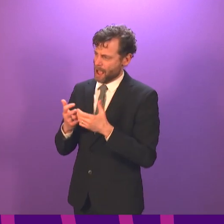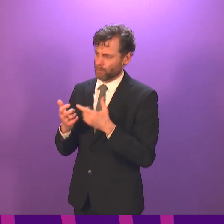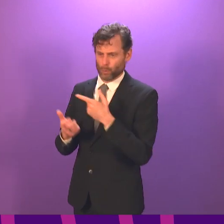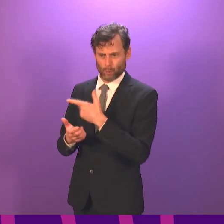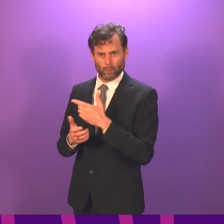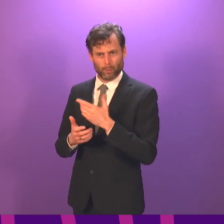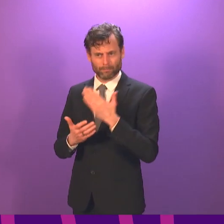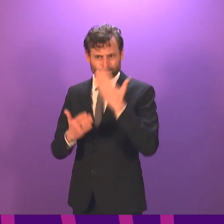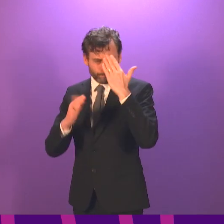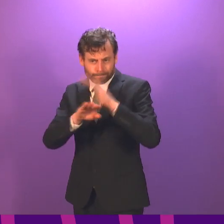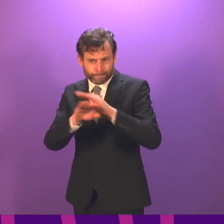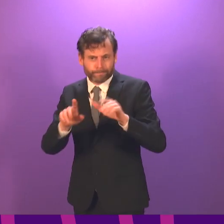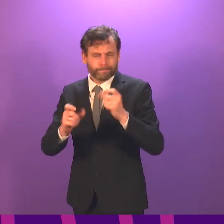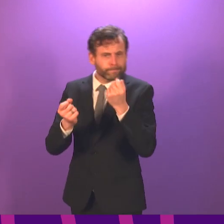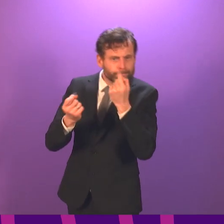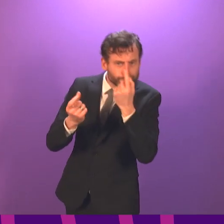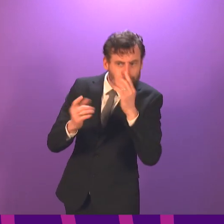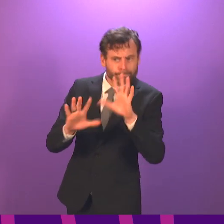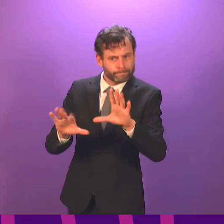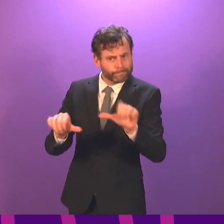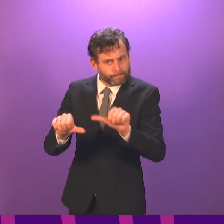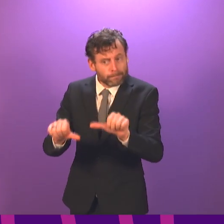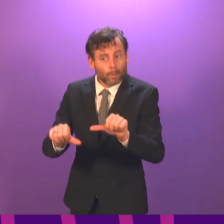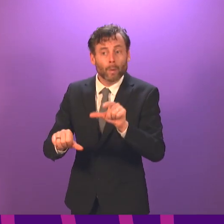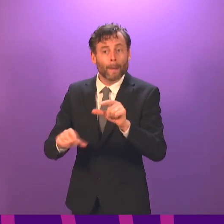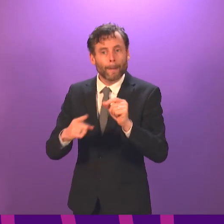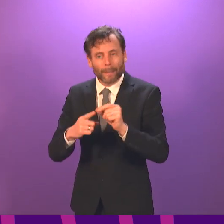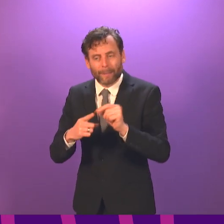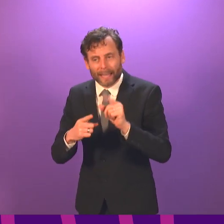teachers in that position about personal protective equipment, testing and so on?